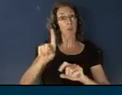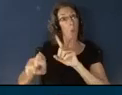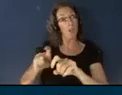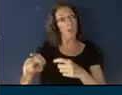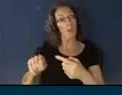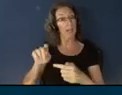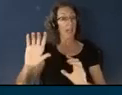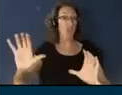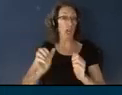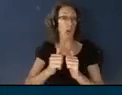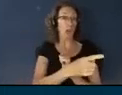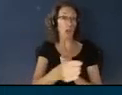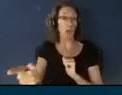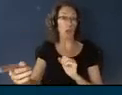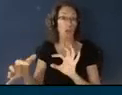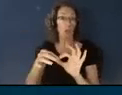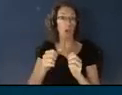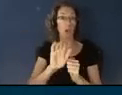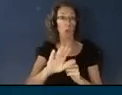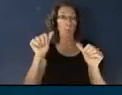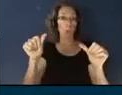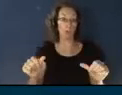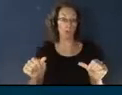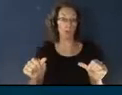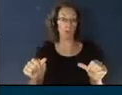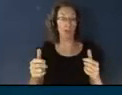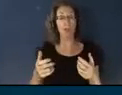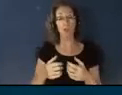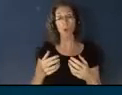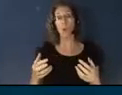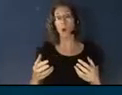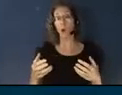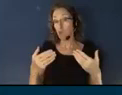feature such as we have here, so I would recommend that if you do put up a poster